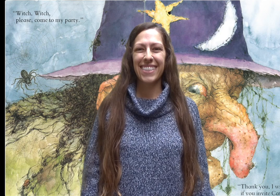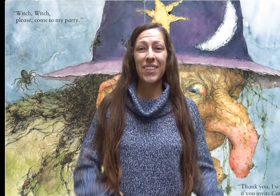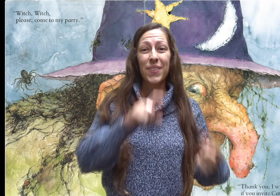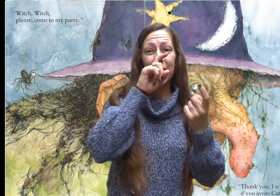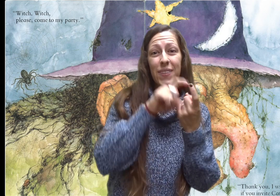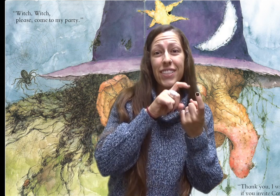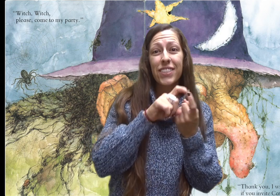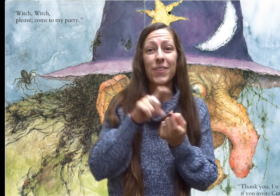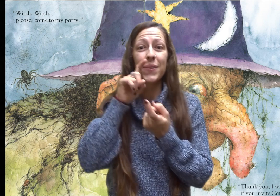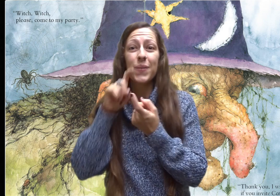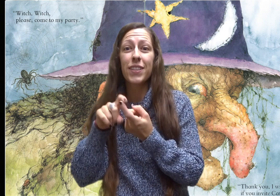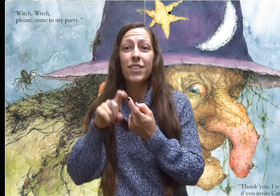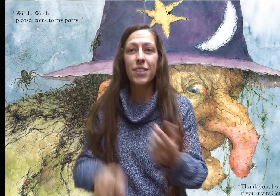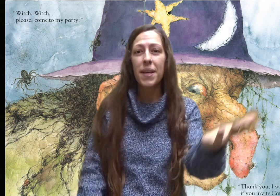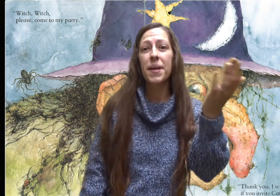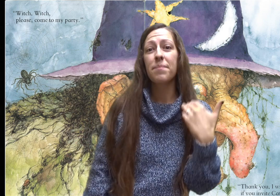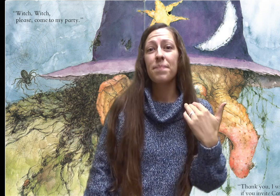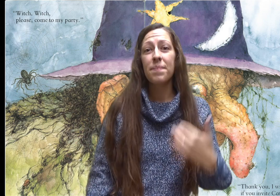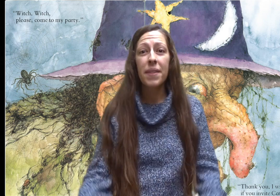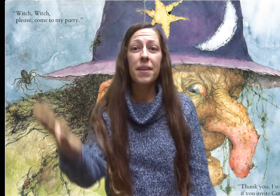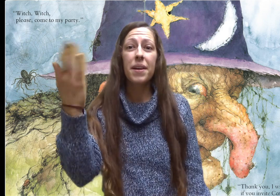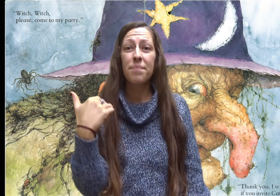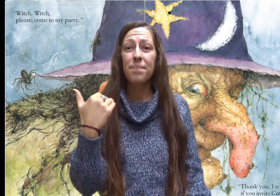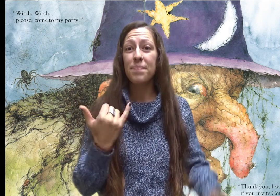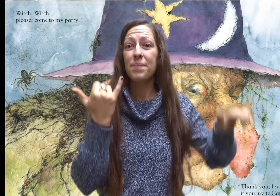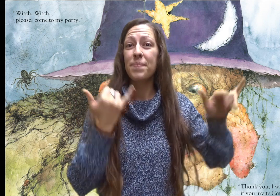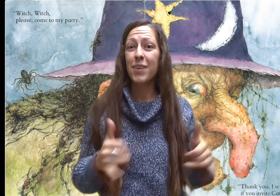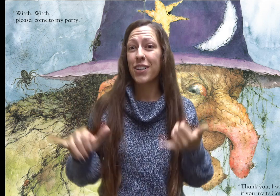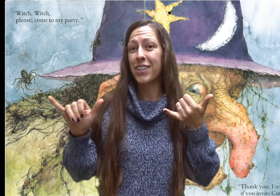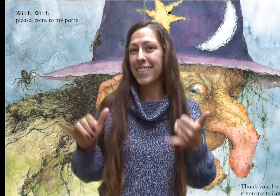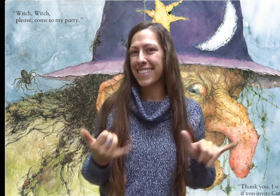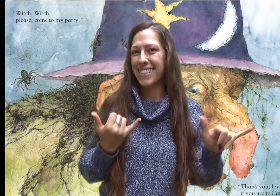Witch, Witch, come to my party.